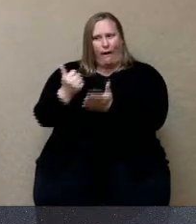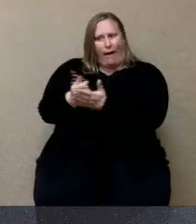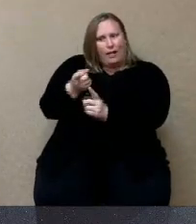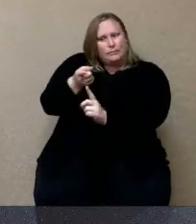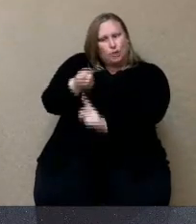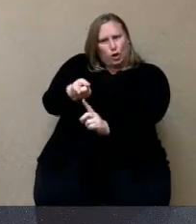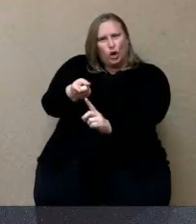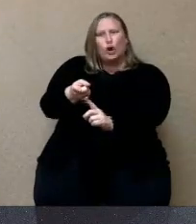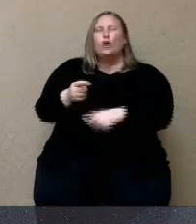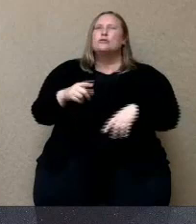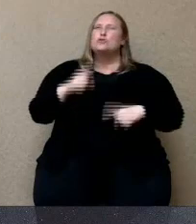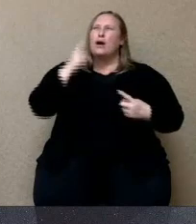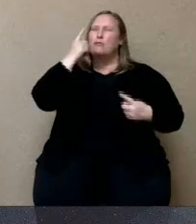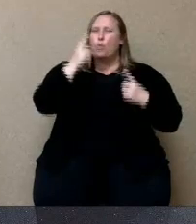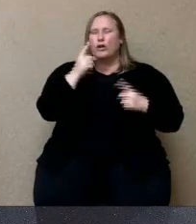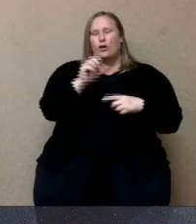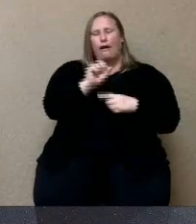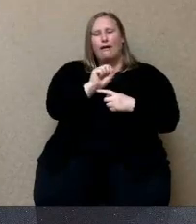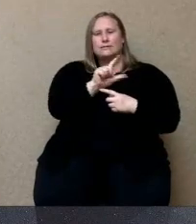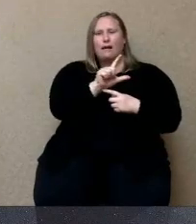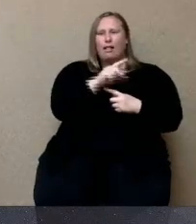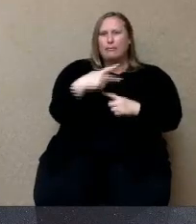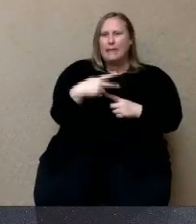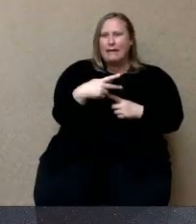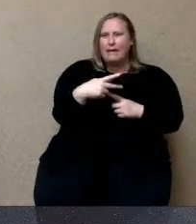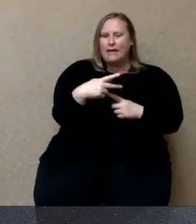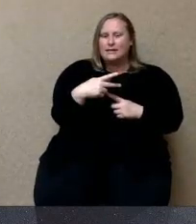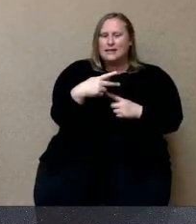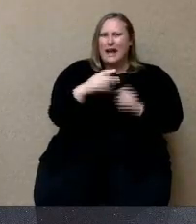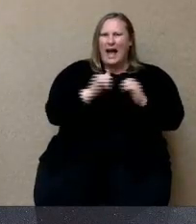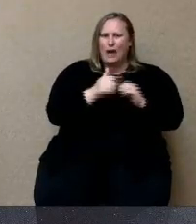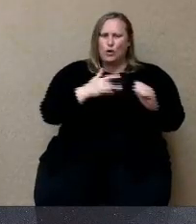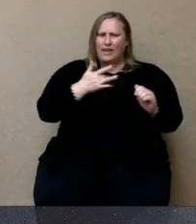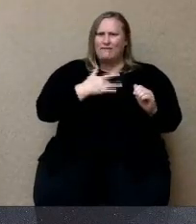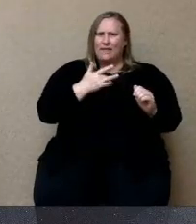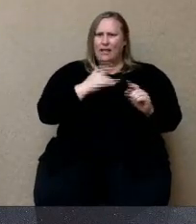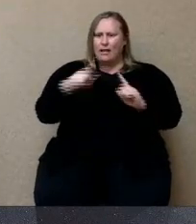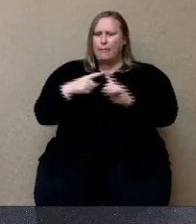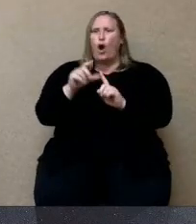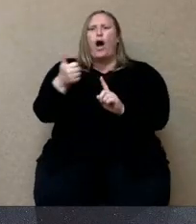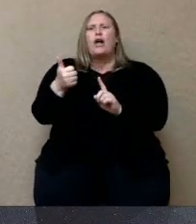feel about non-SLPs dabbling in augmentative communication